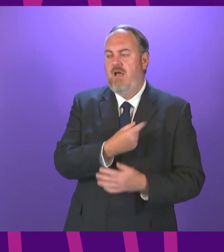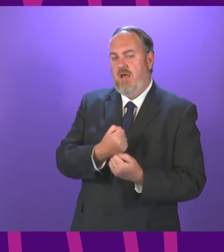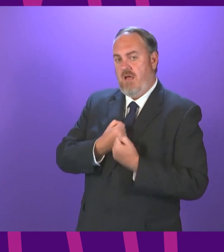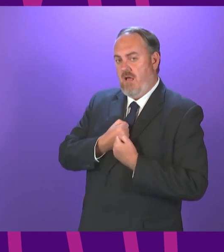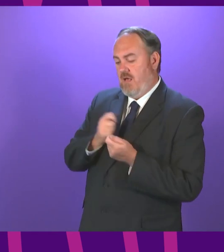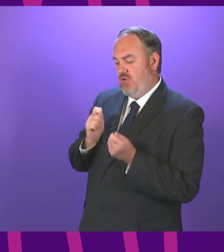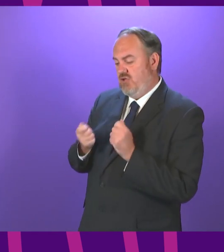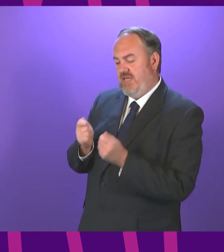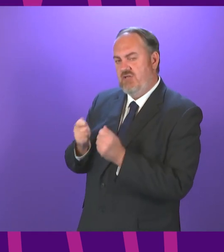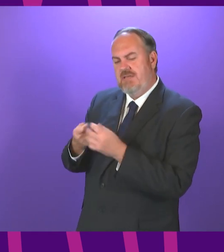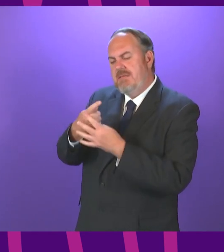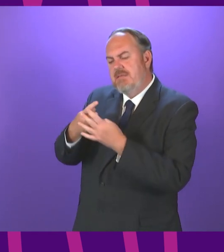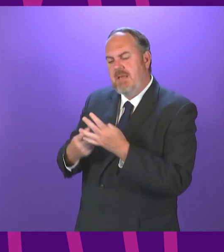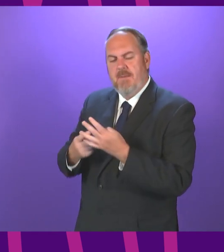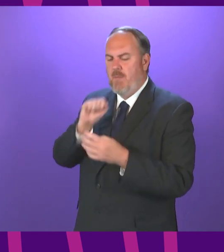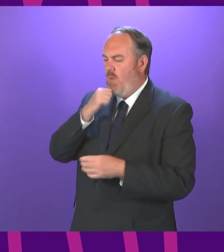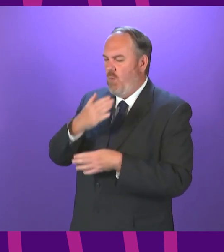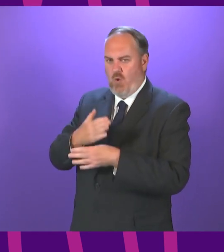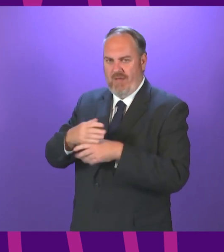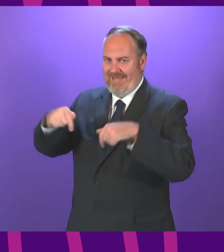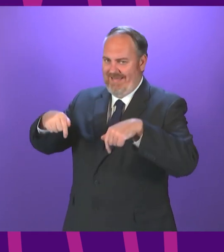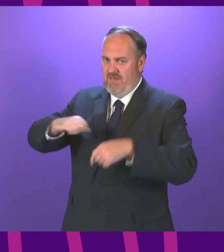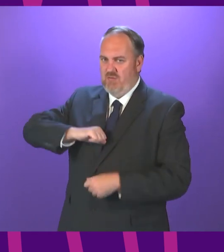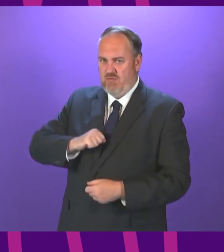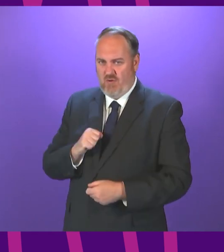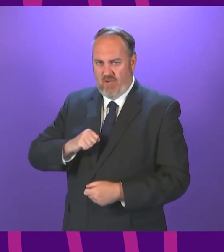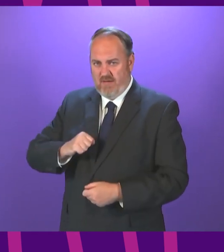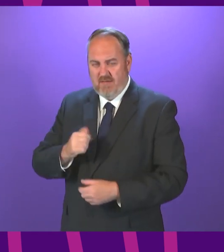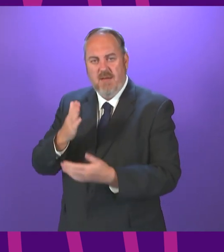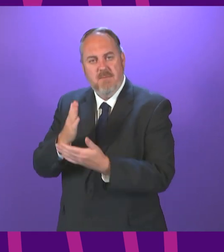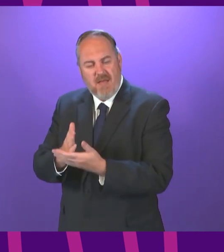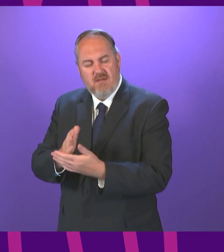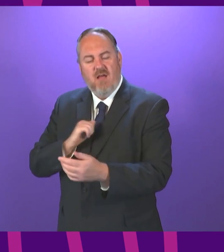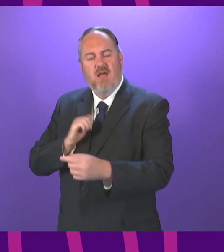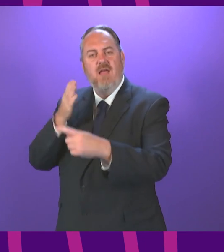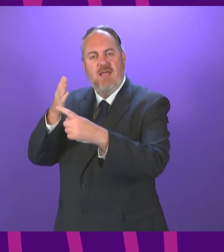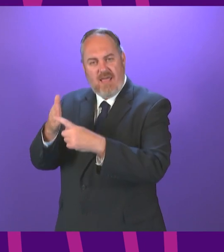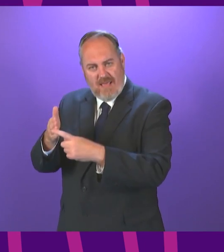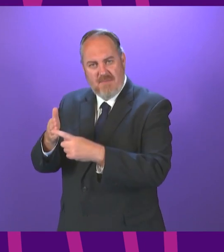but it is important that we do not close our minds to changes that are about making the system more efficient and more productive, so that it gets to more people more quickly.